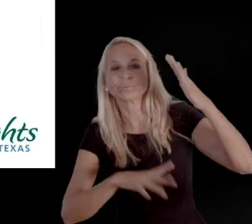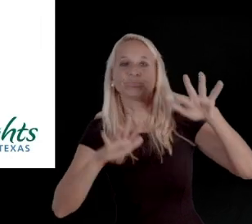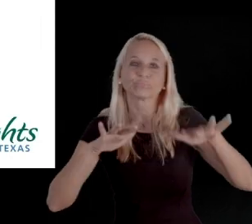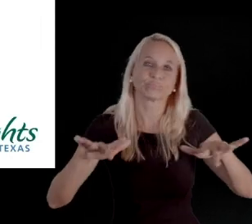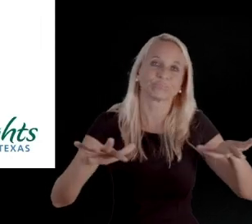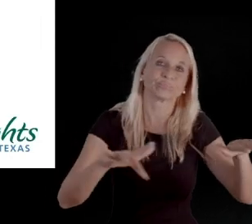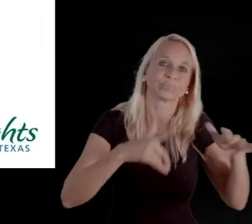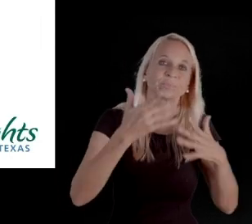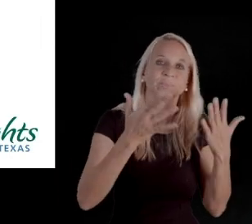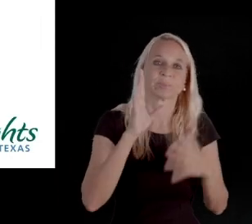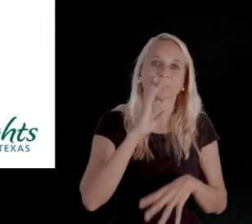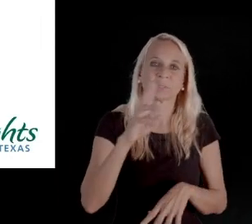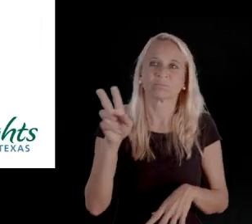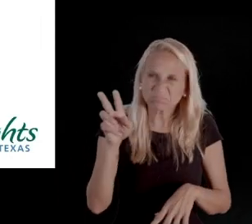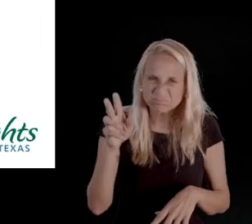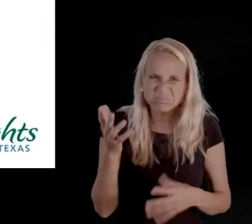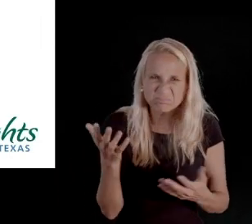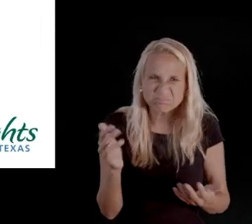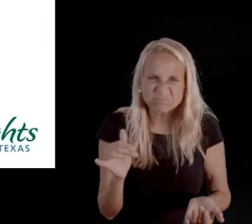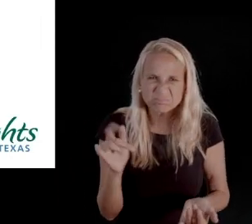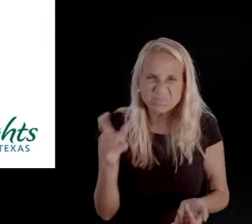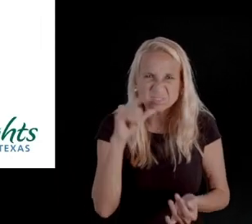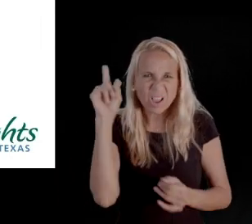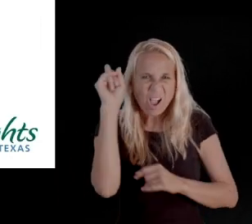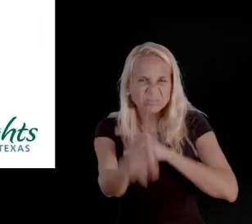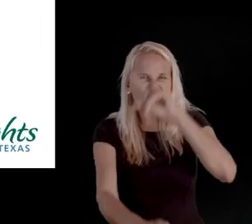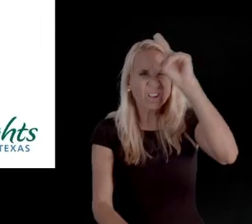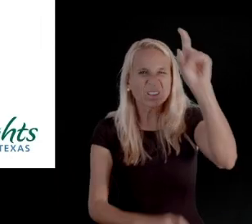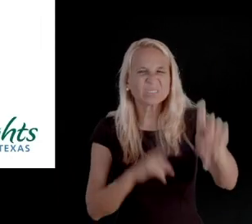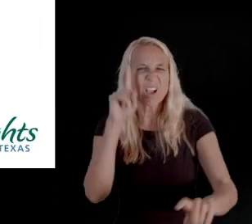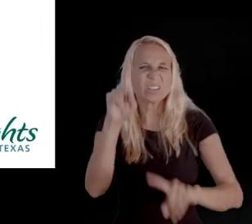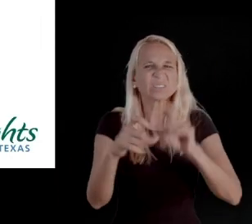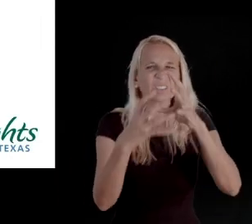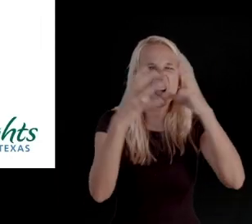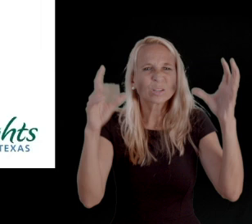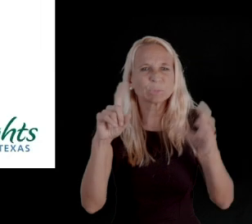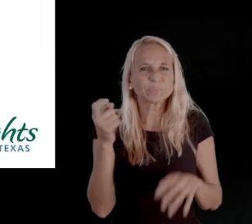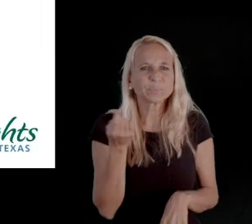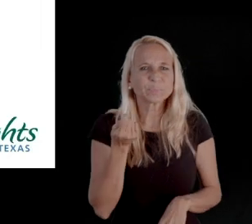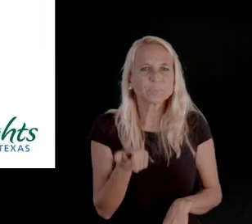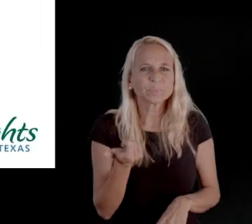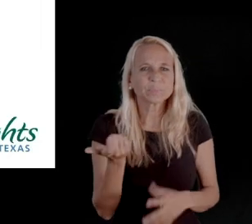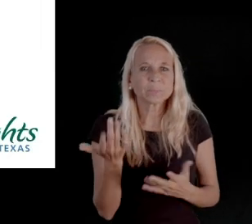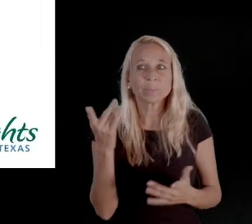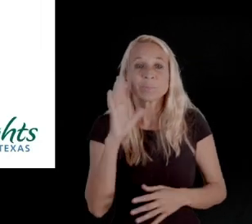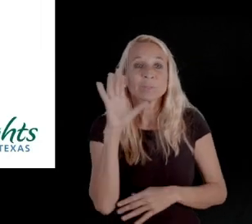you might find that they don't ask a whole lot of questions. They might just be listening and taking notes.